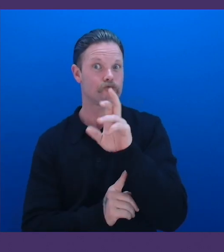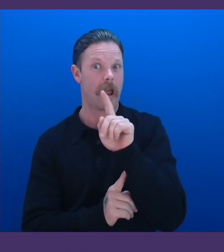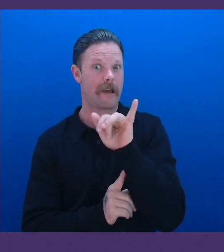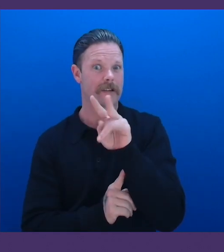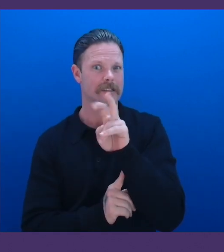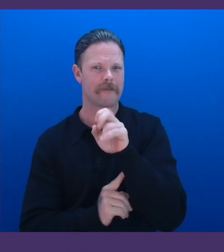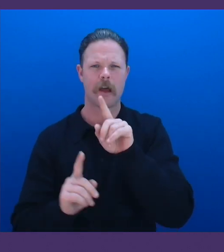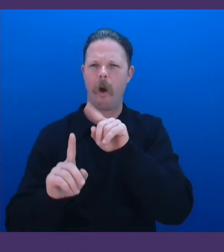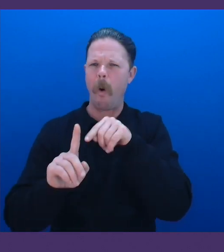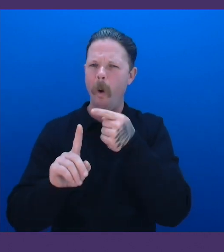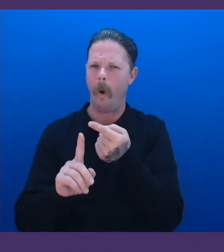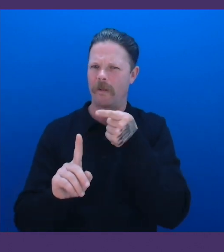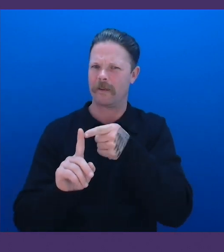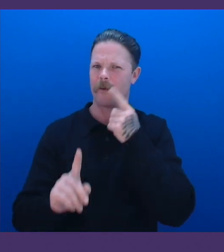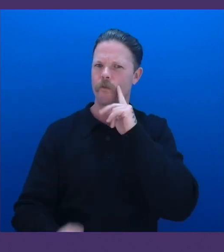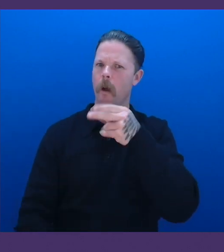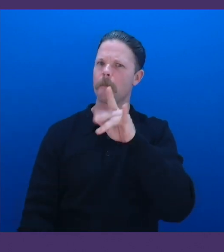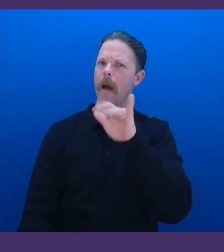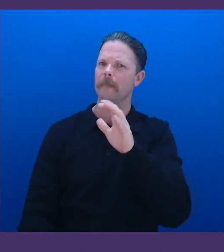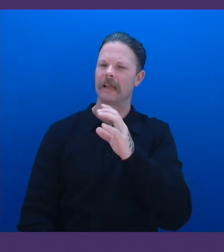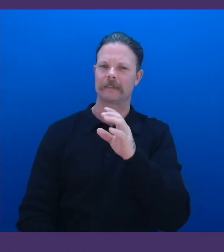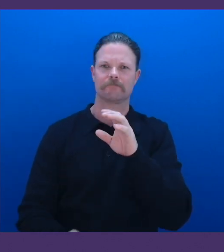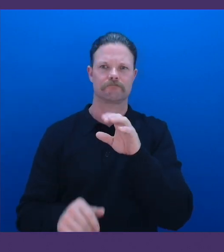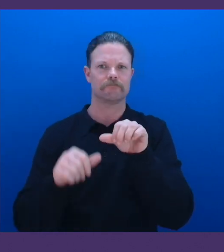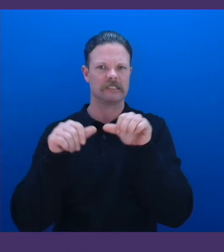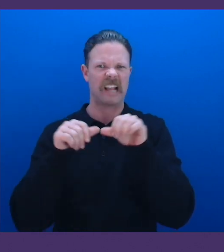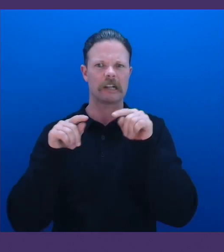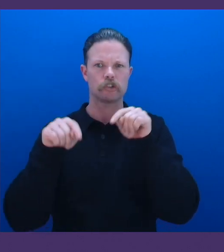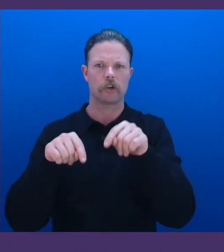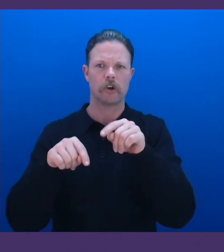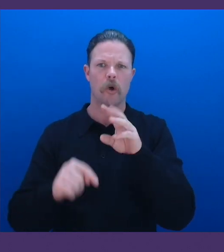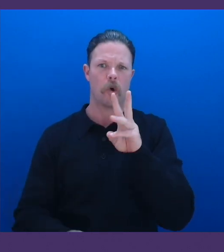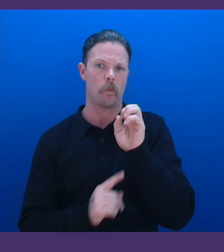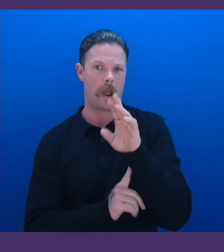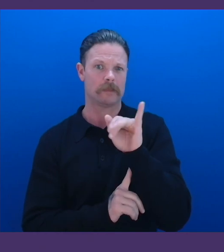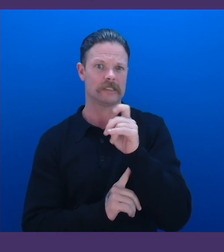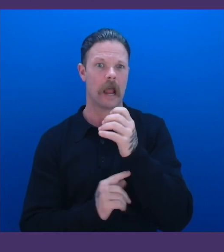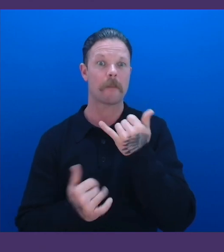but all the publicly owned companies also are dragged into this.